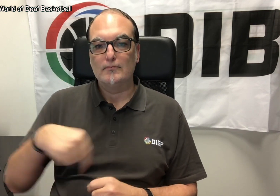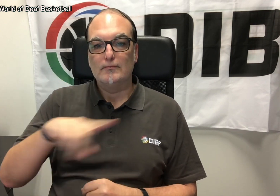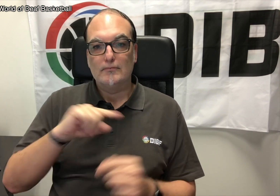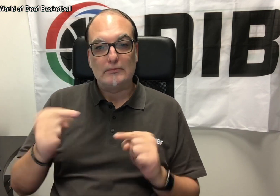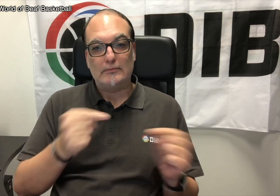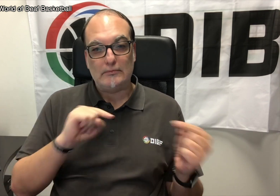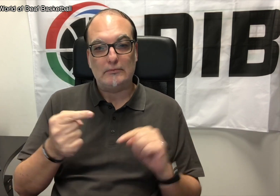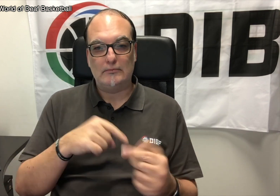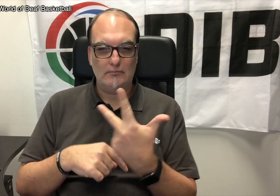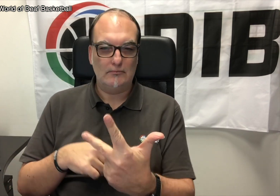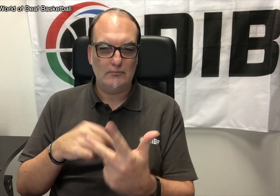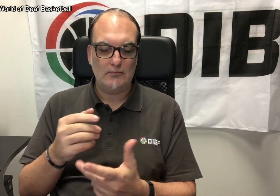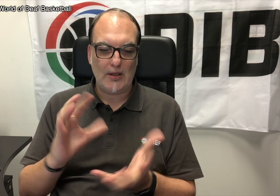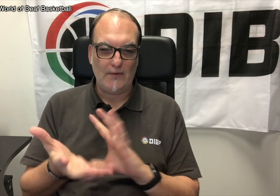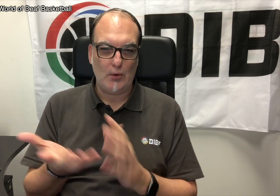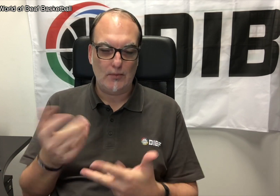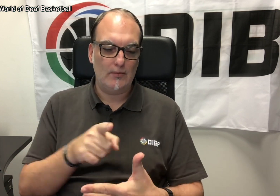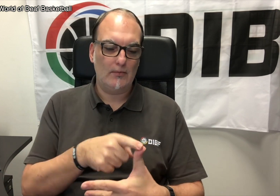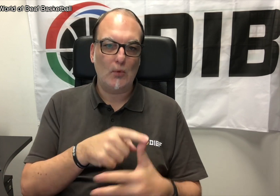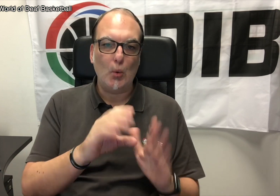There were some heated discussions on the Reforms: